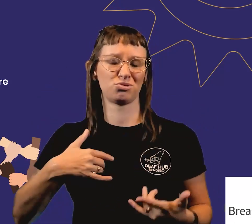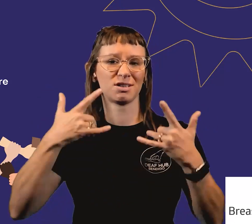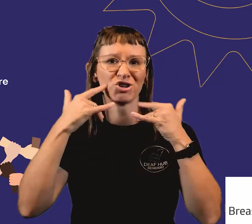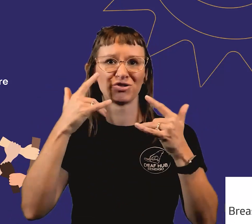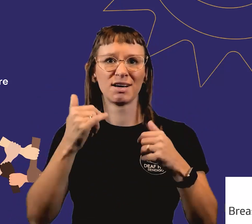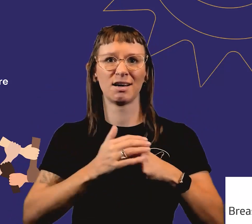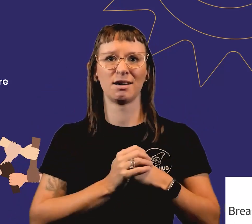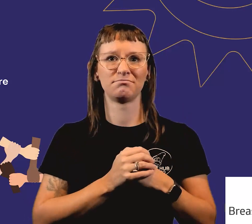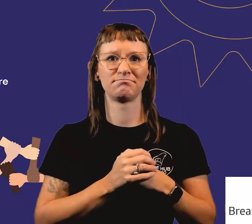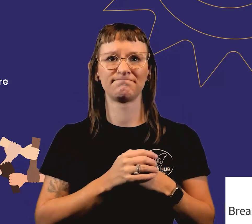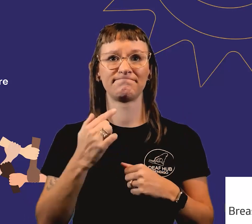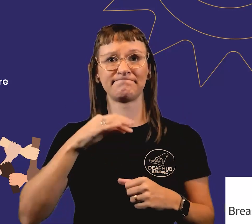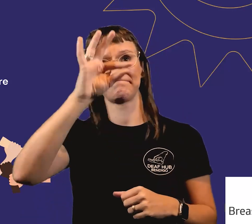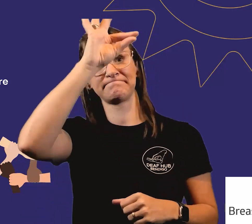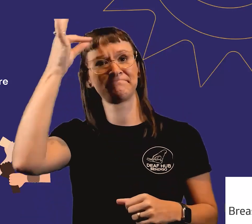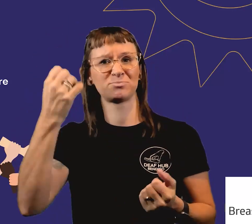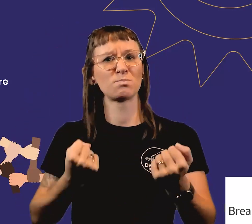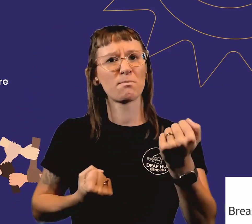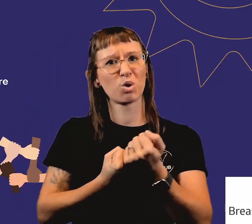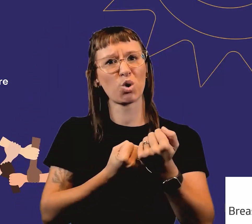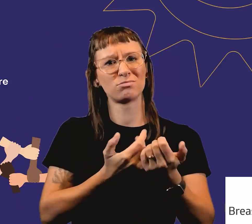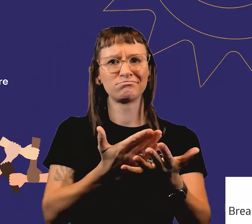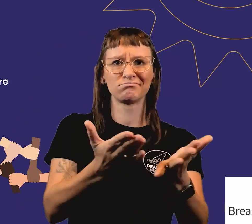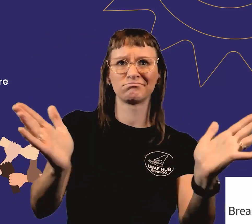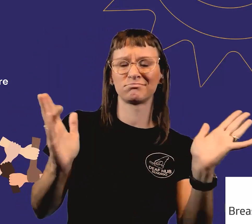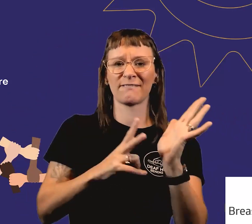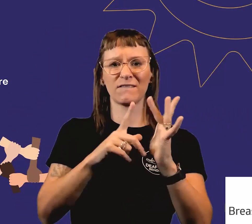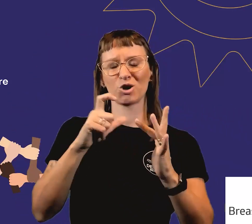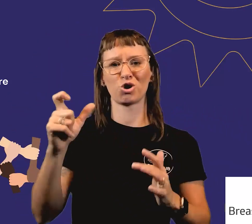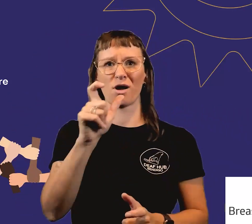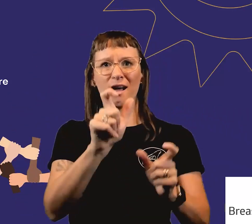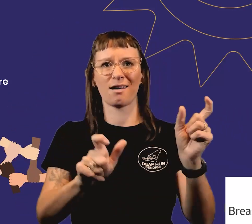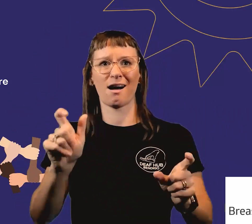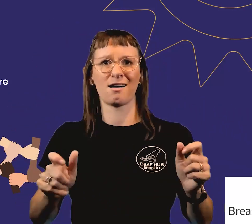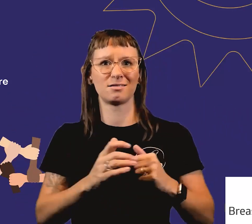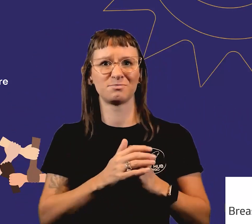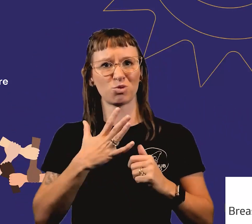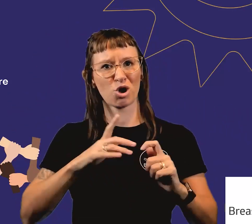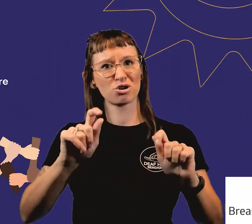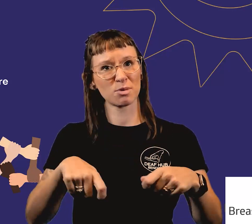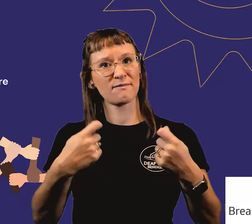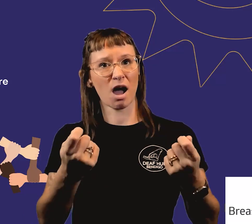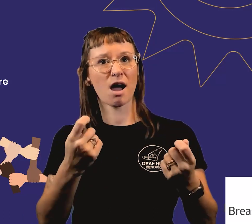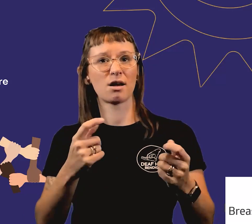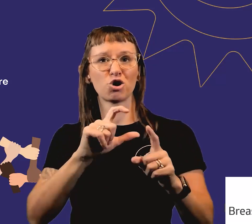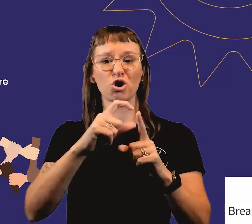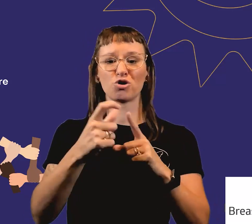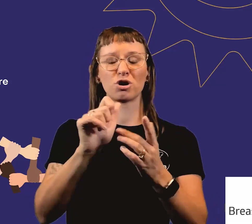We want to make sure there are no barriers for clients getting a breast screen. To help the widest range of eligible Victorians,